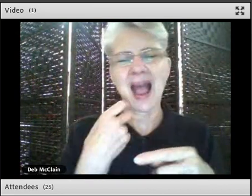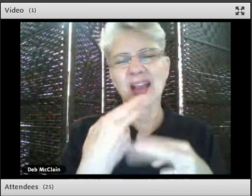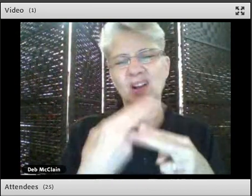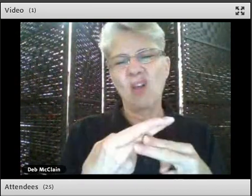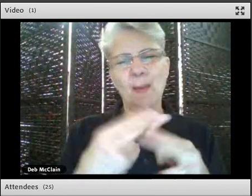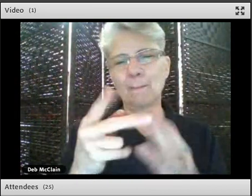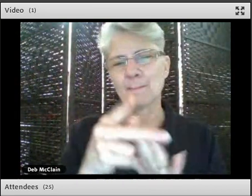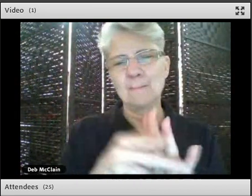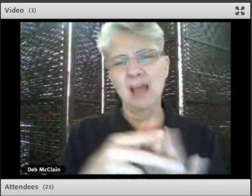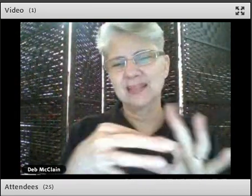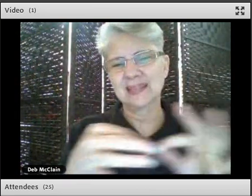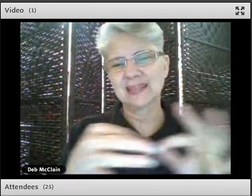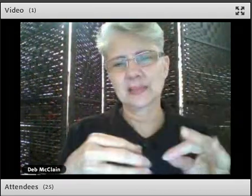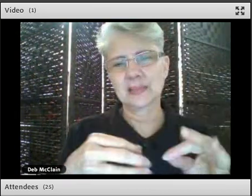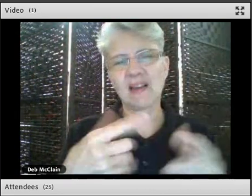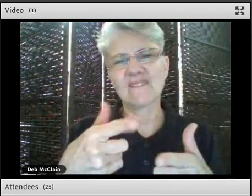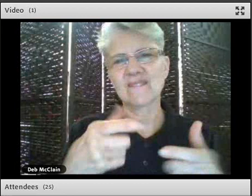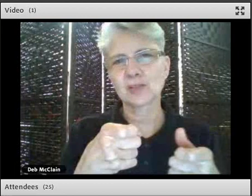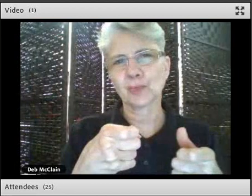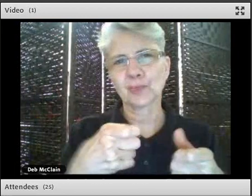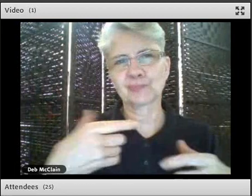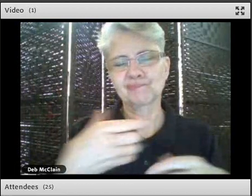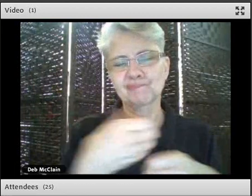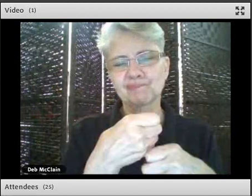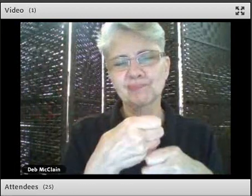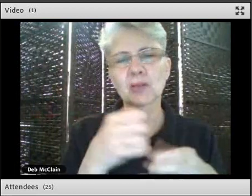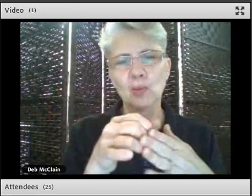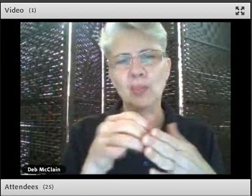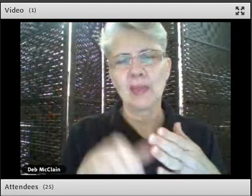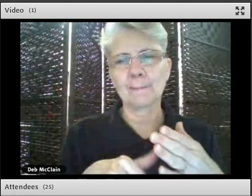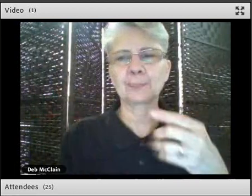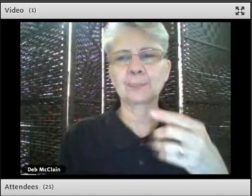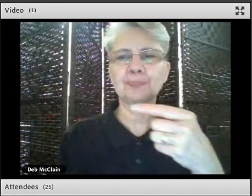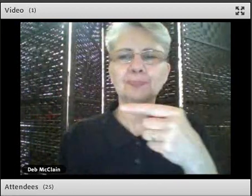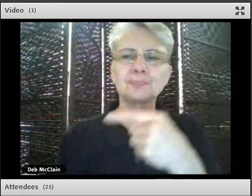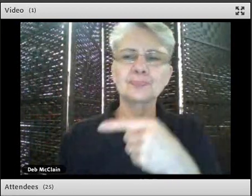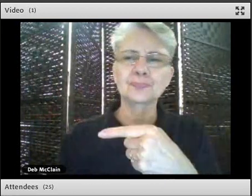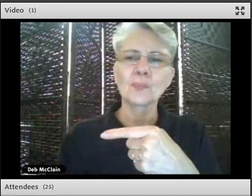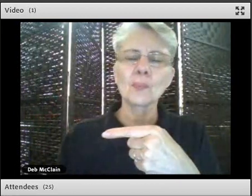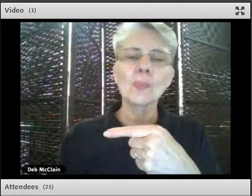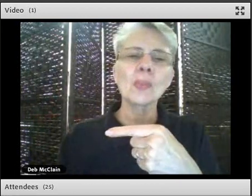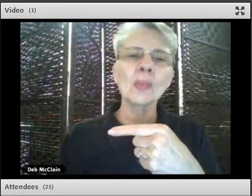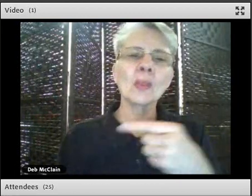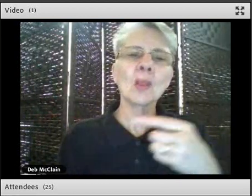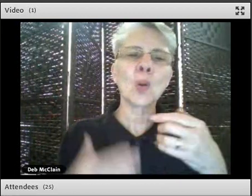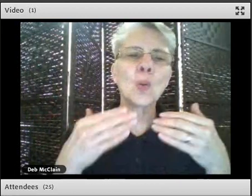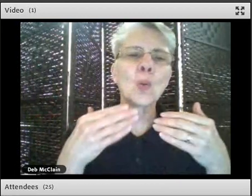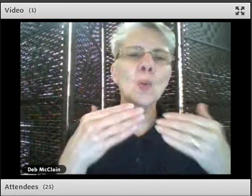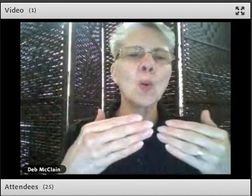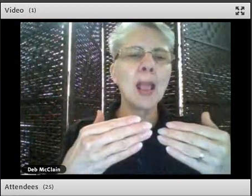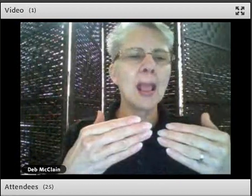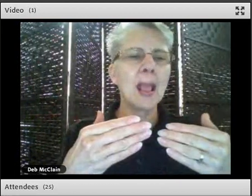Alright, so let's... Well, that might not be showing up. Let's see. There it is. Okay.